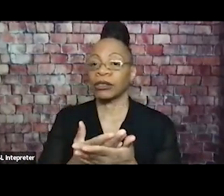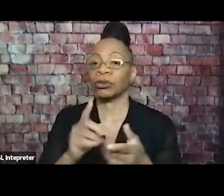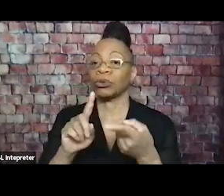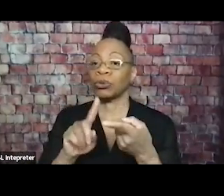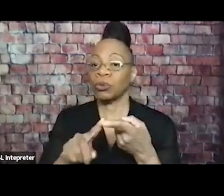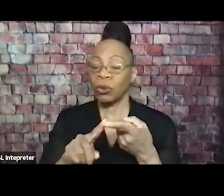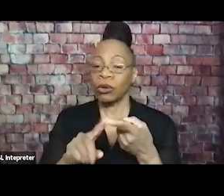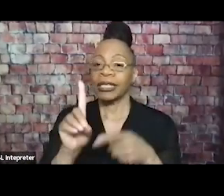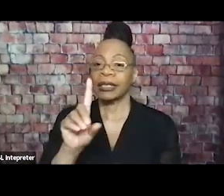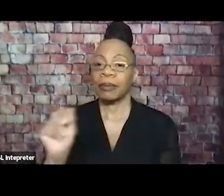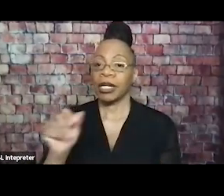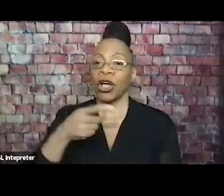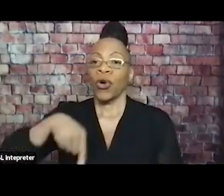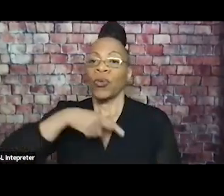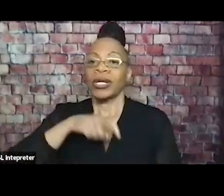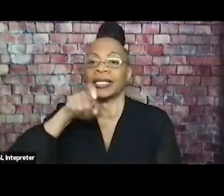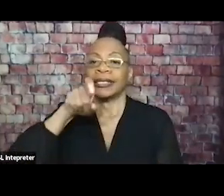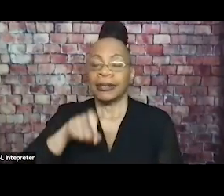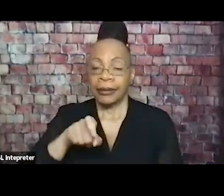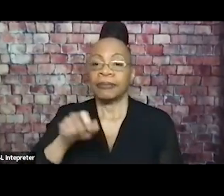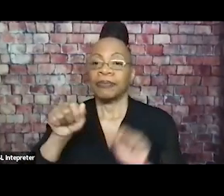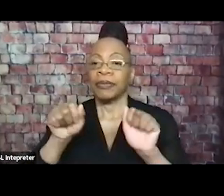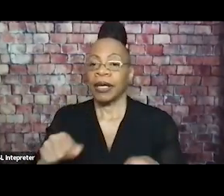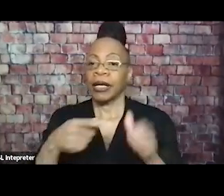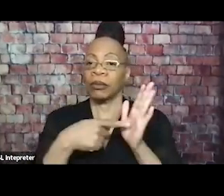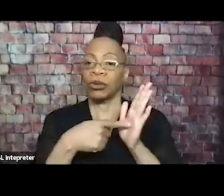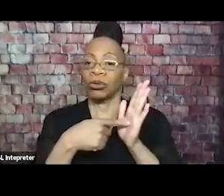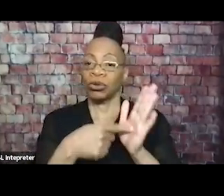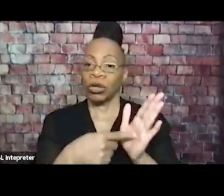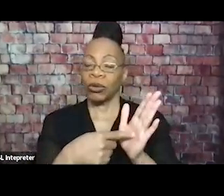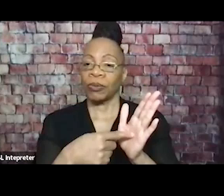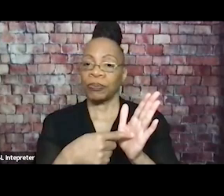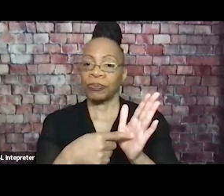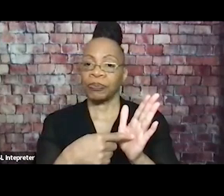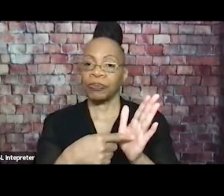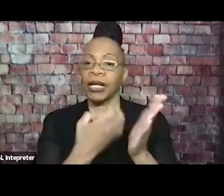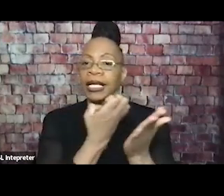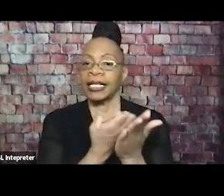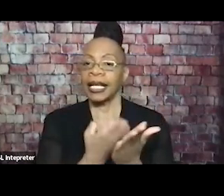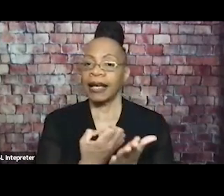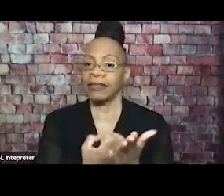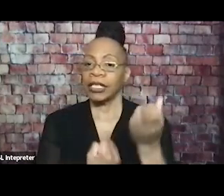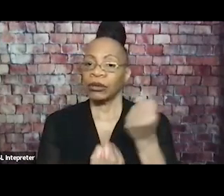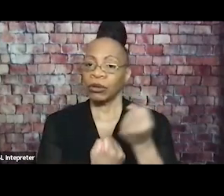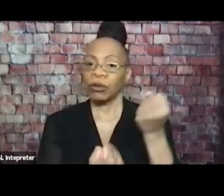we have to be able to show that the evidence or the evidence supports that the applicant